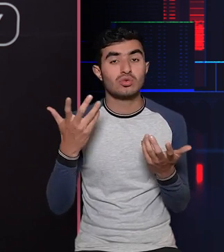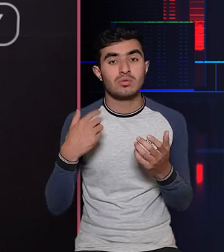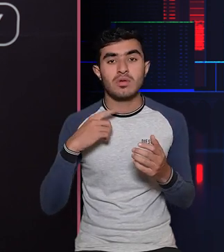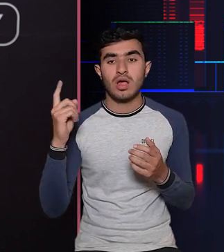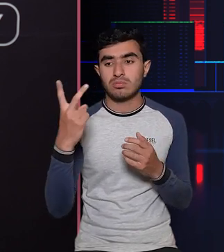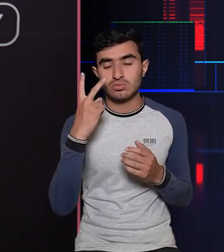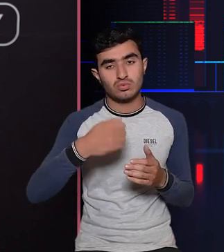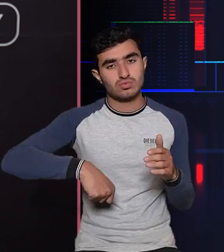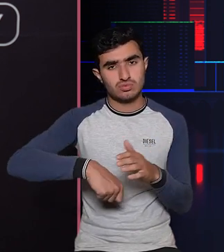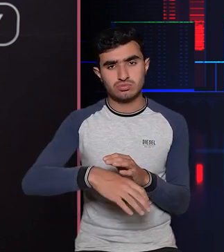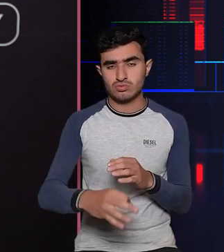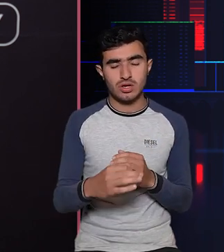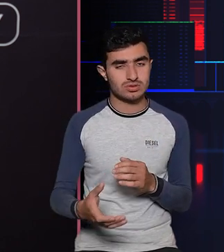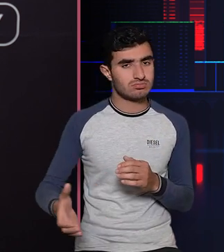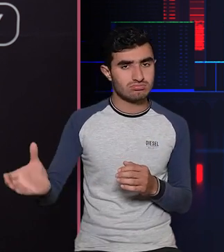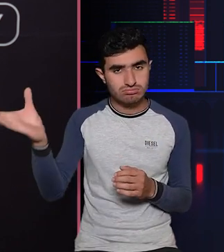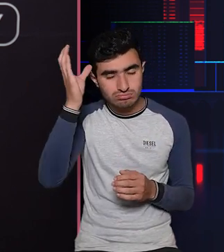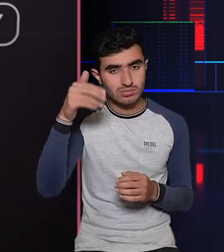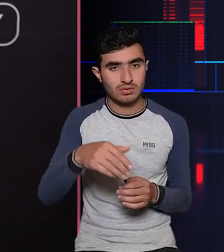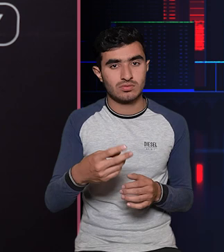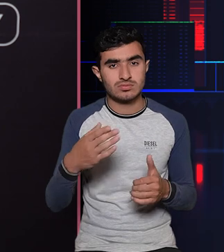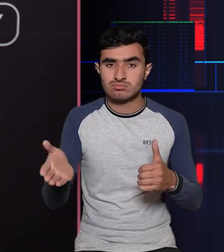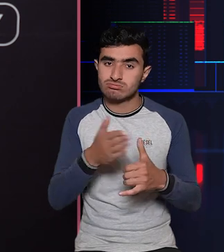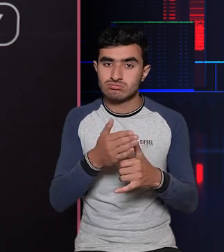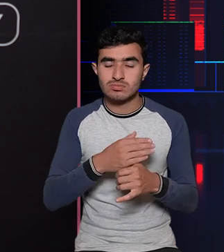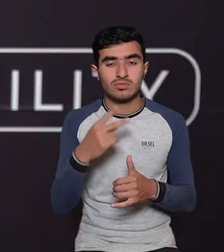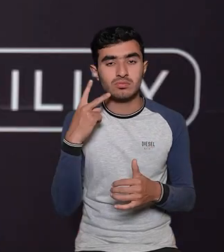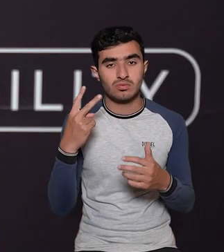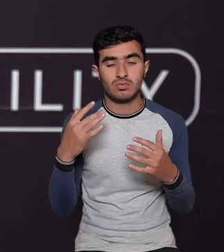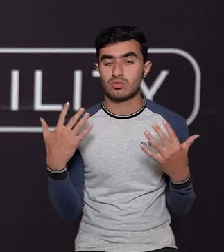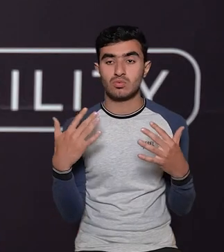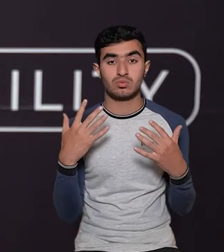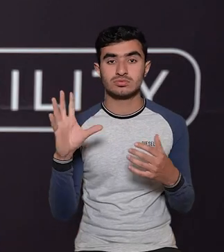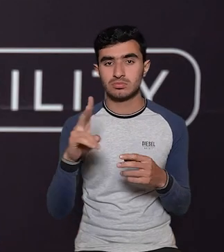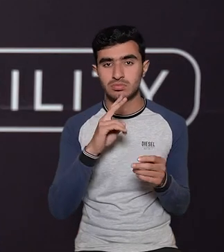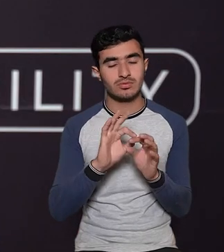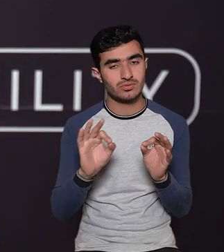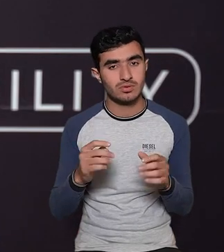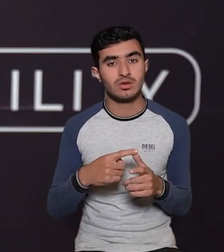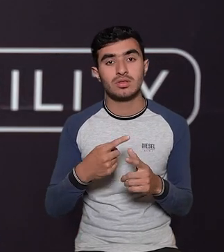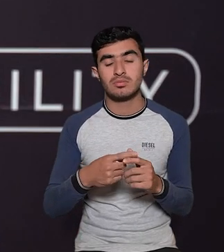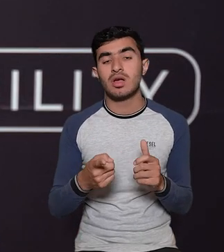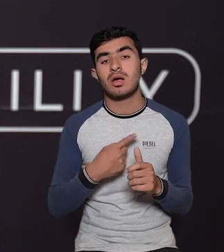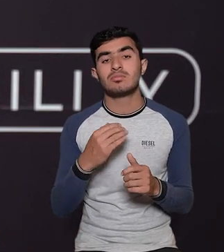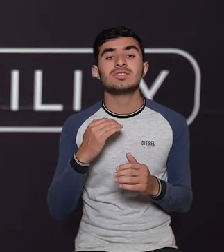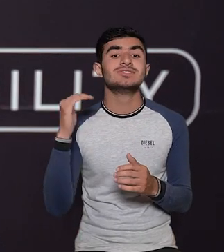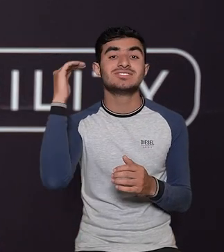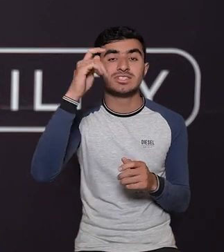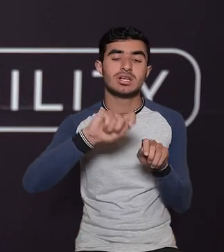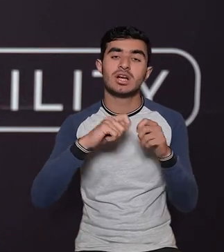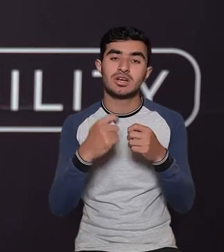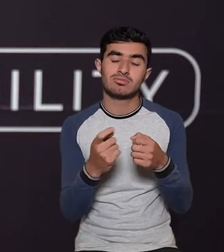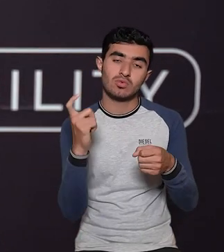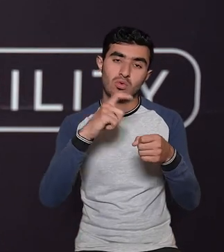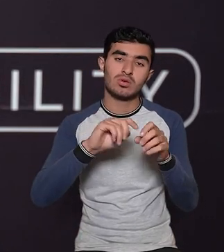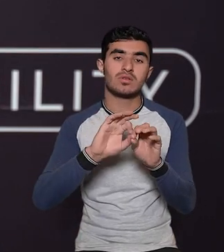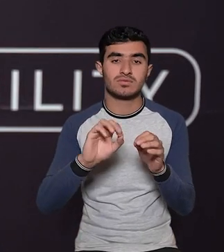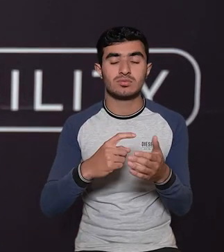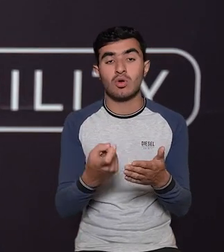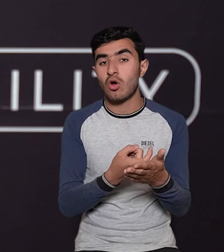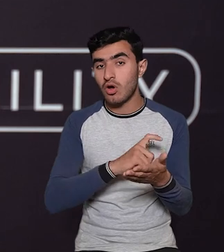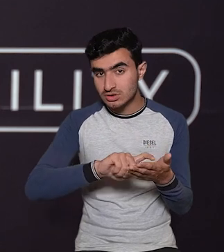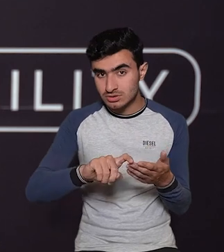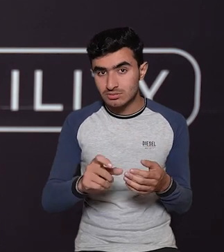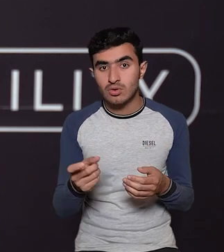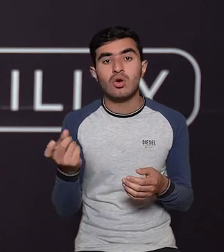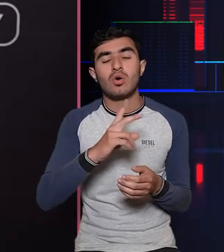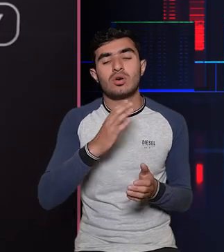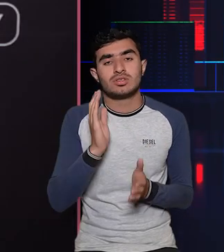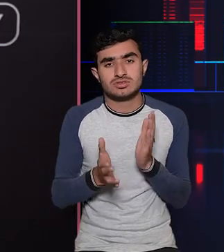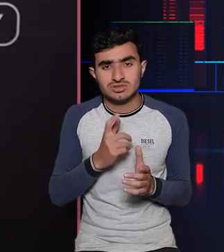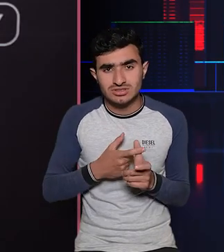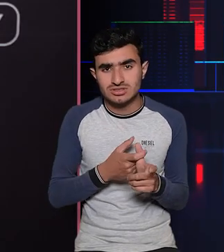When my first year of A level began I had made a good impact on my athletic college